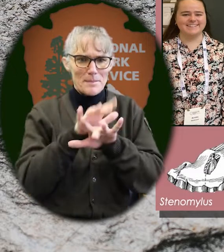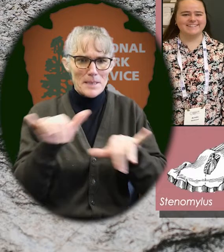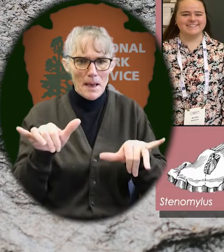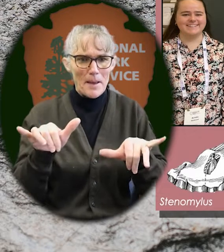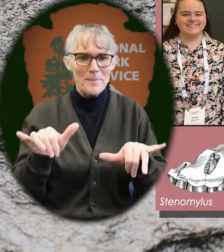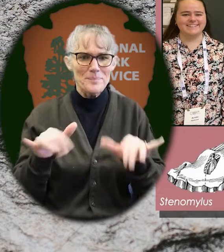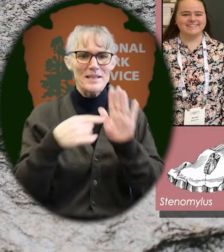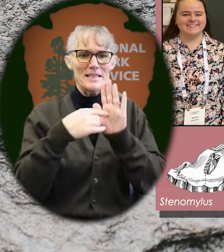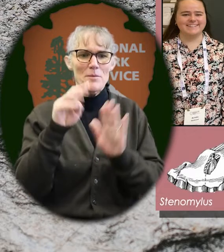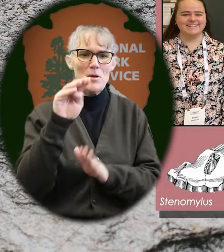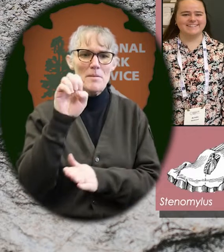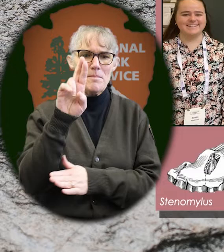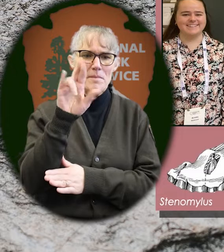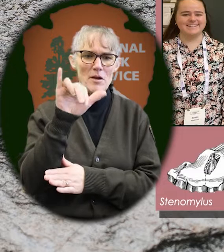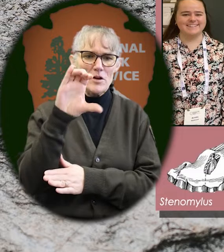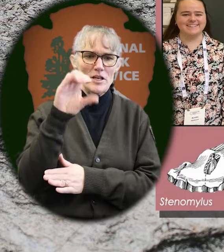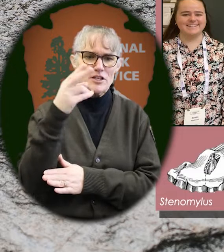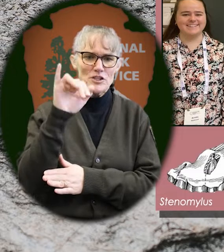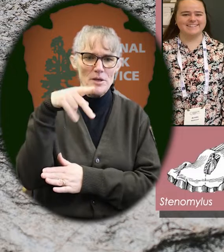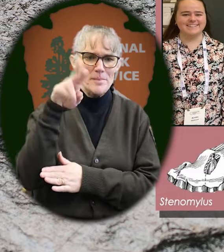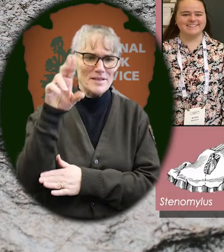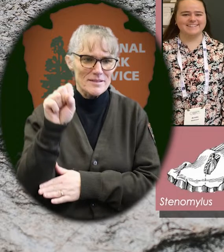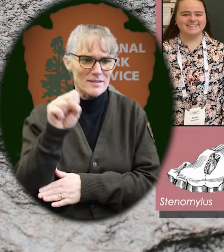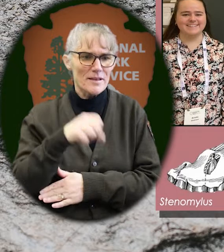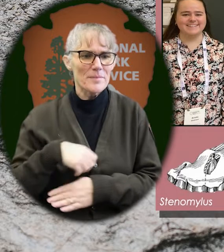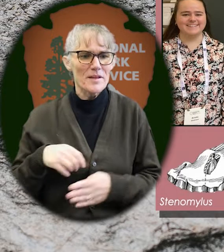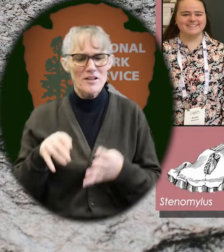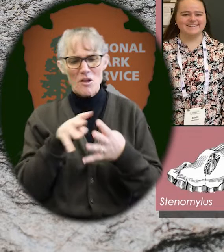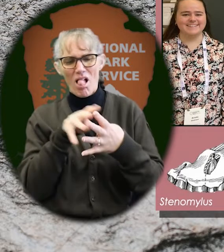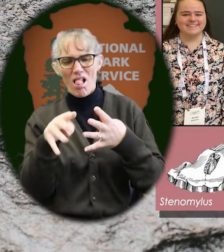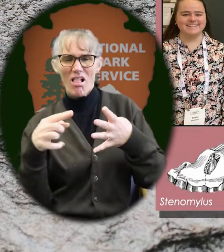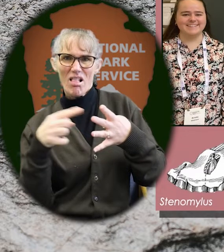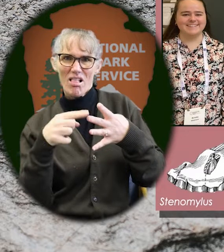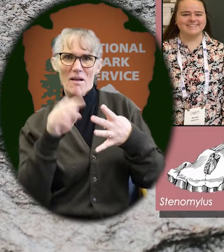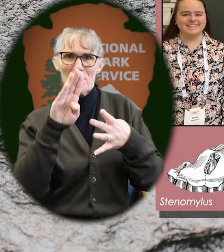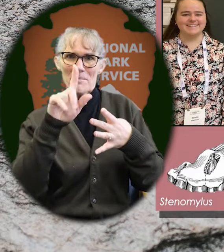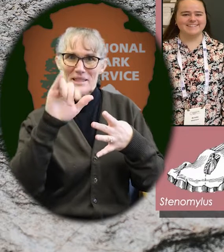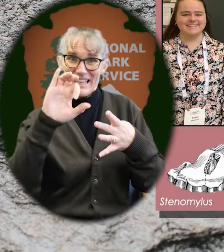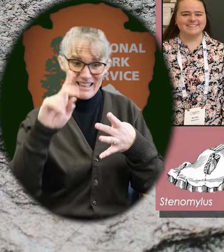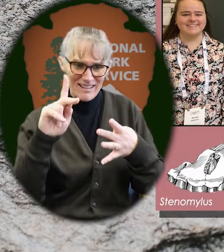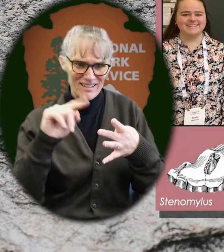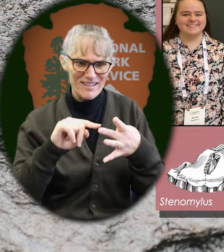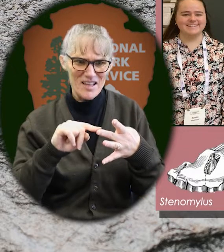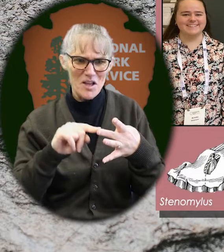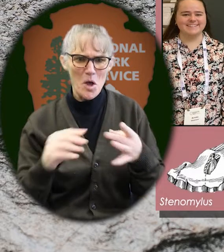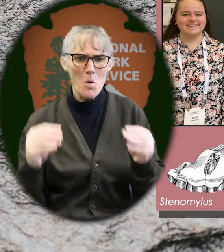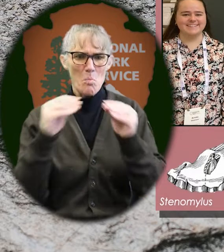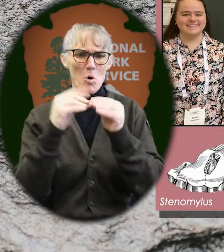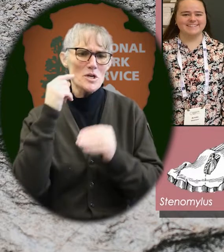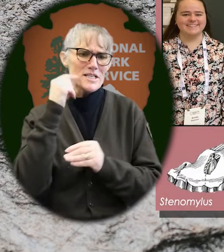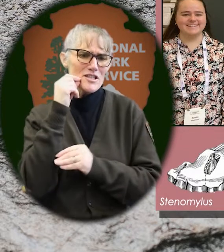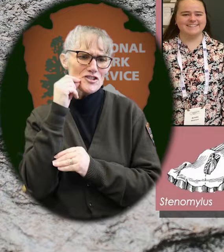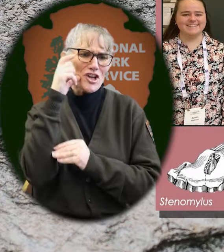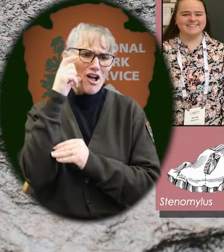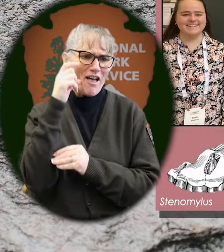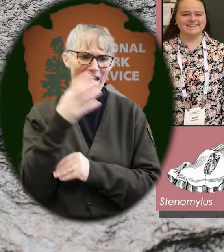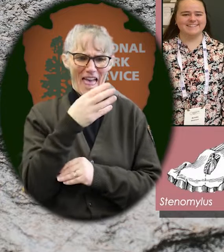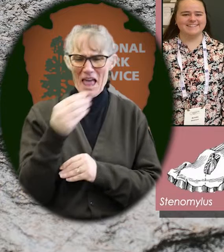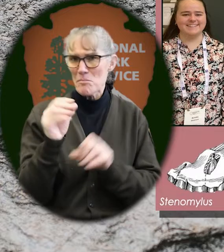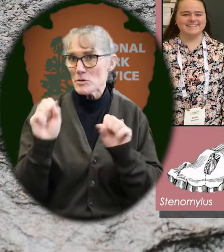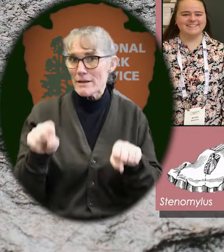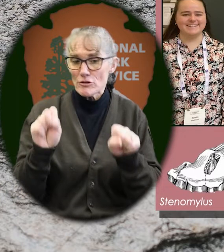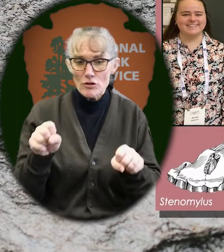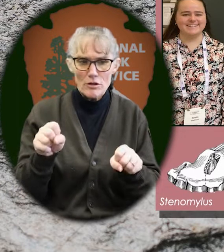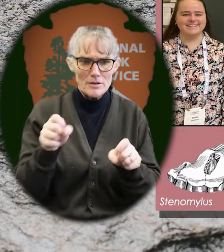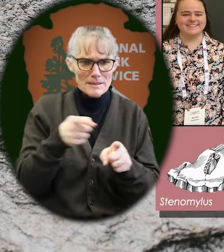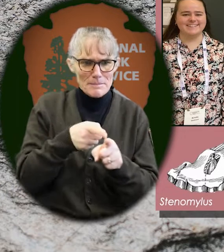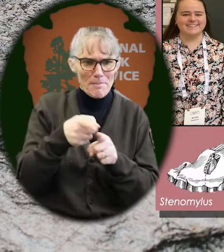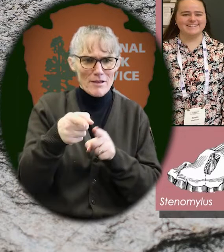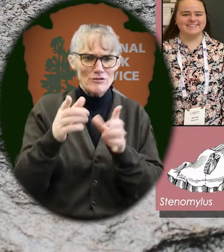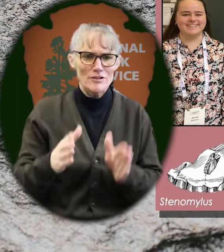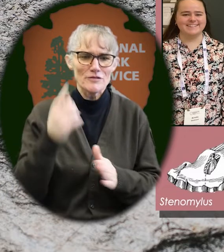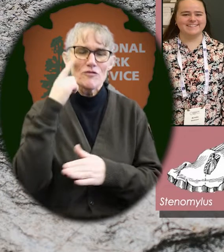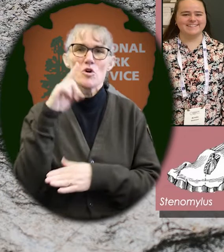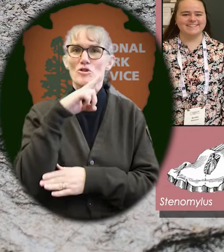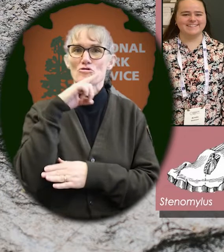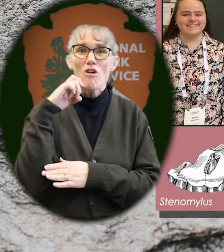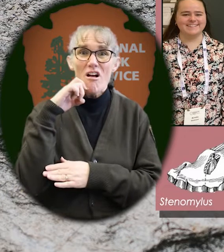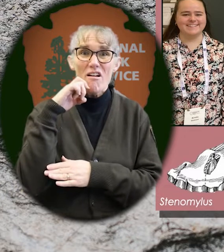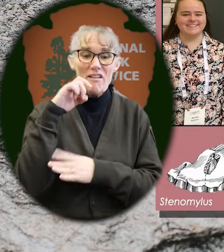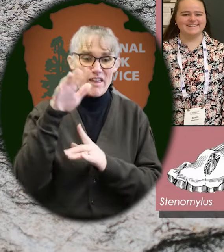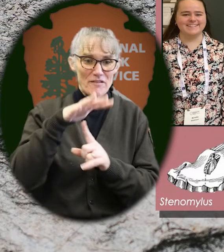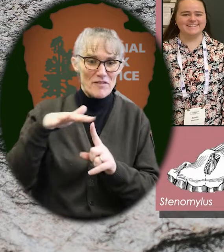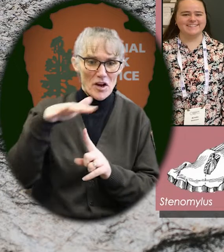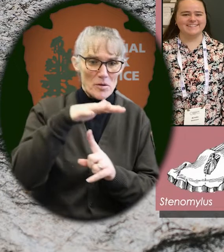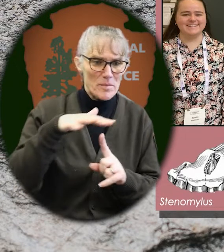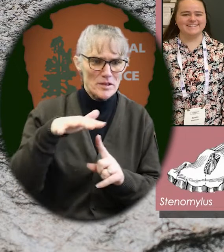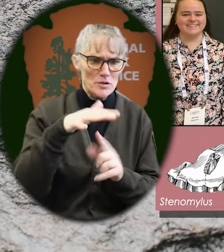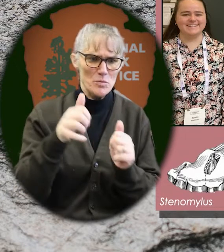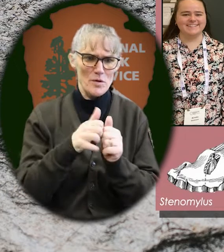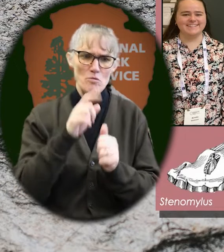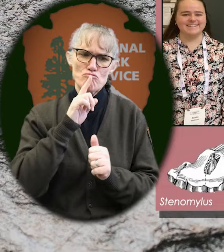Um. And then genera like Blickomylus uh were particularly uh more hypsodont and they were potentially specialists in arid environments with really gritty vegetation.